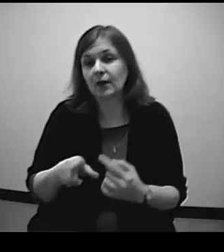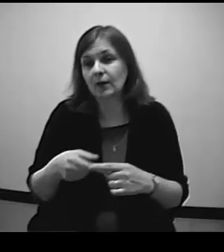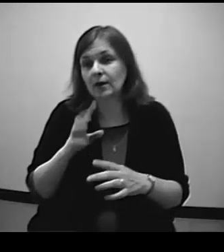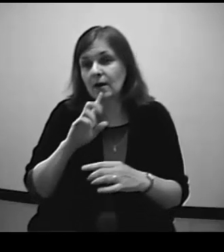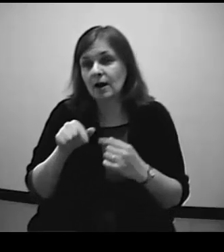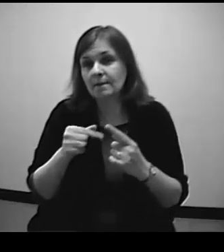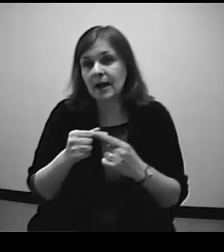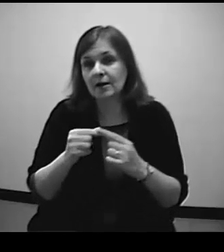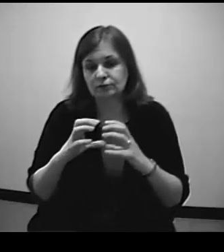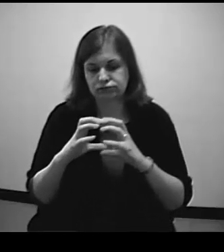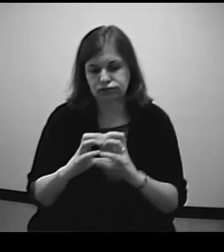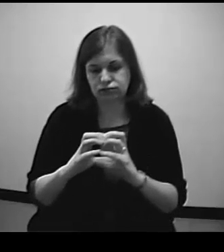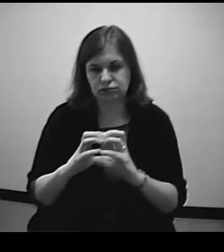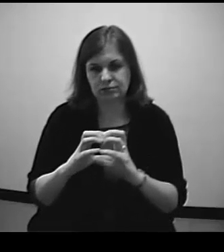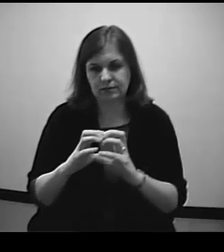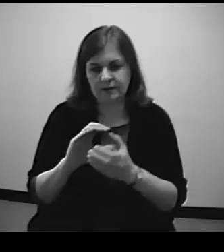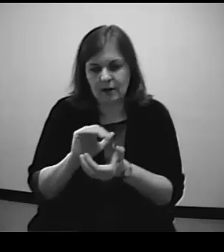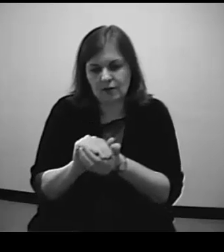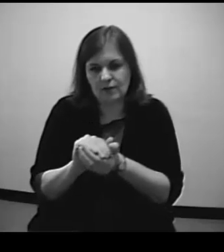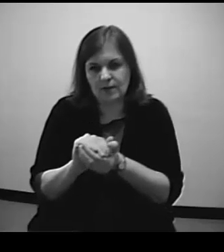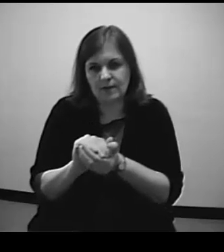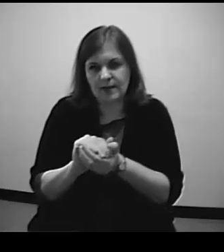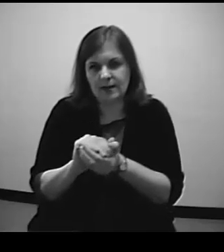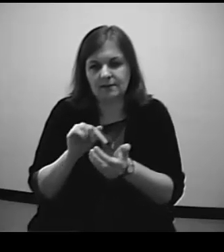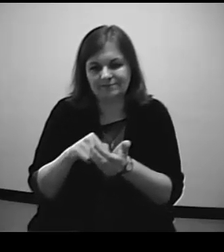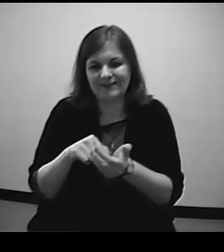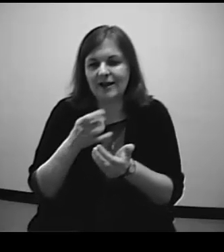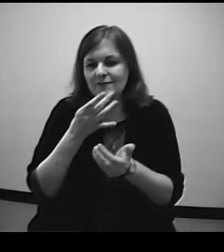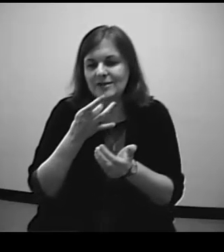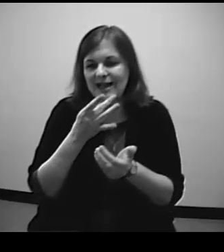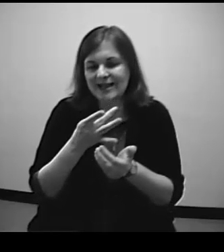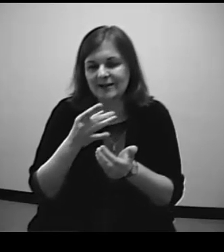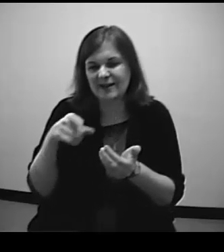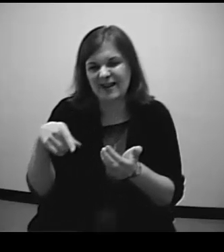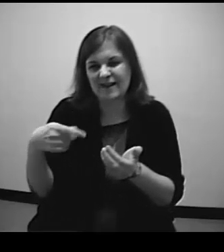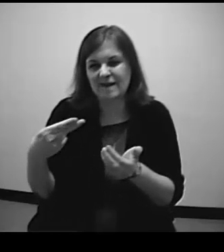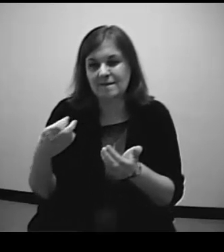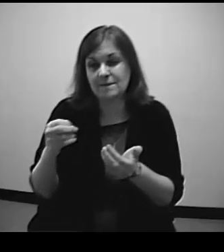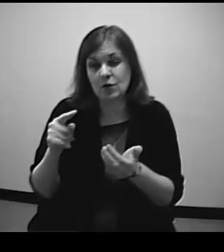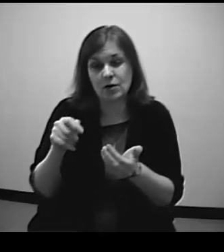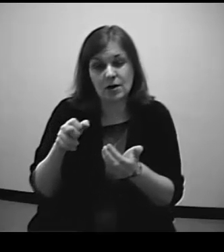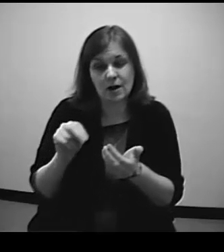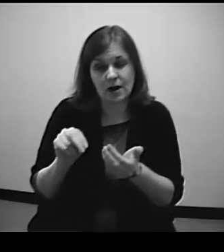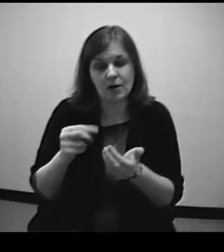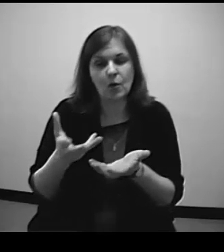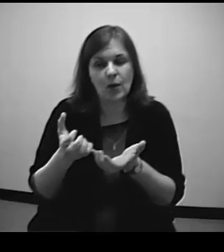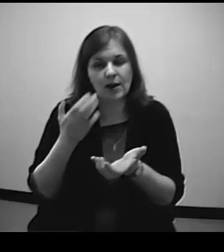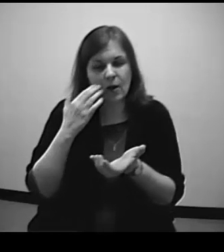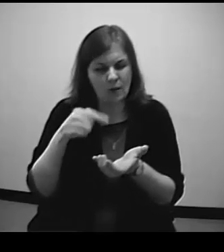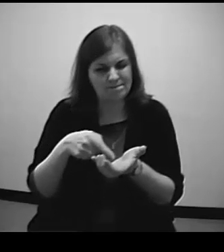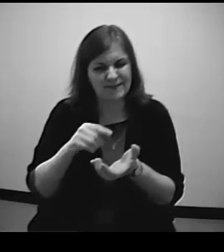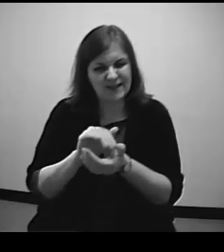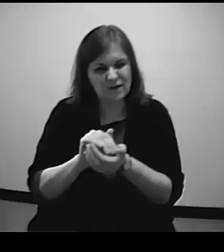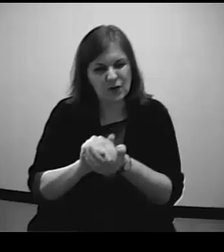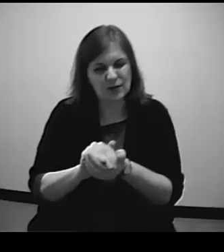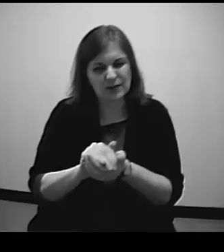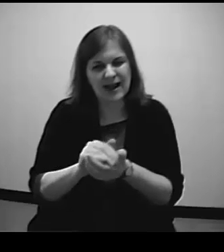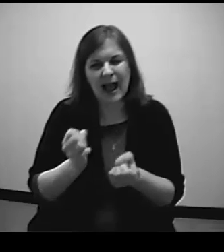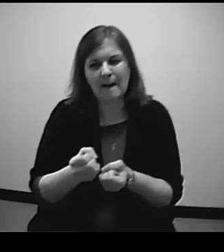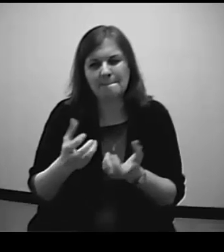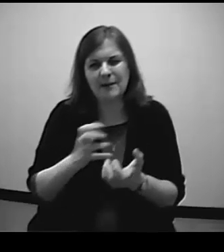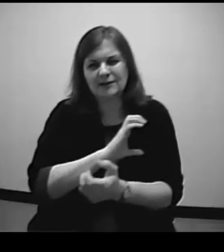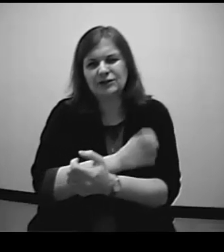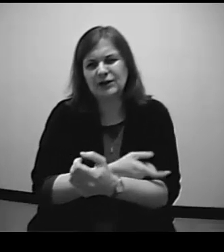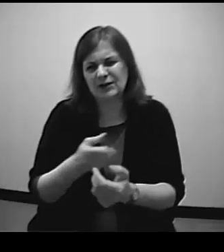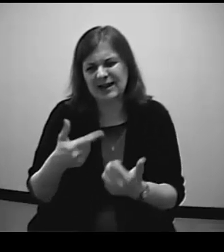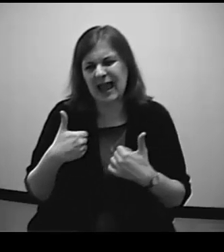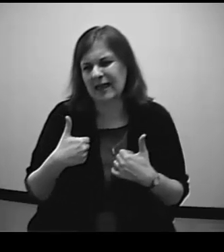when we talk about a packet of light or a photon of light what we are interested in is how much energy does it have